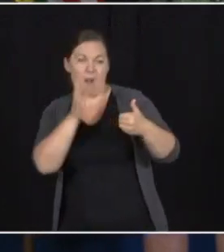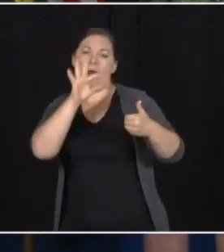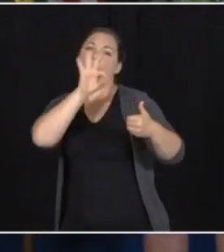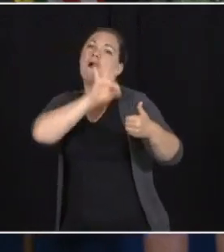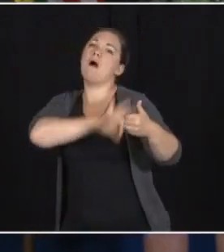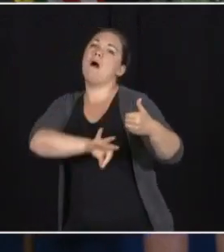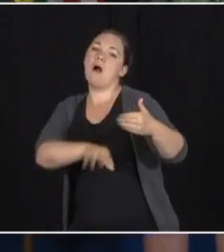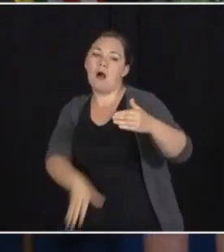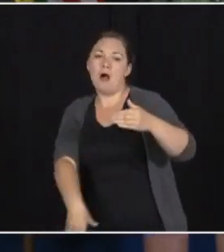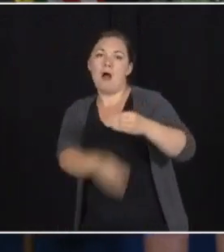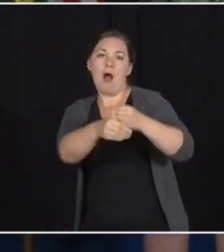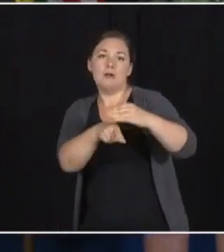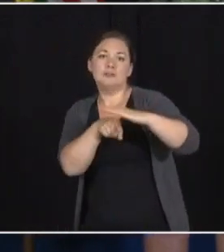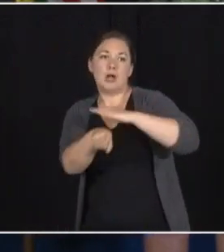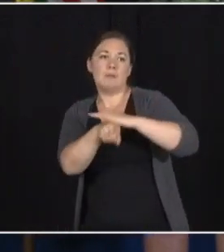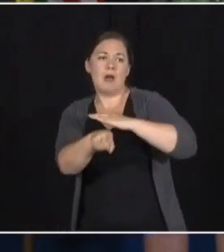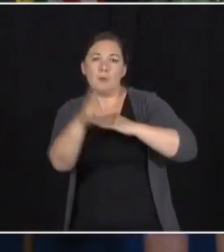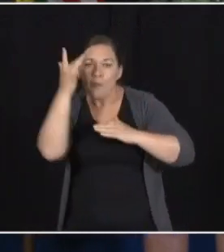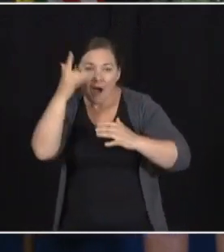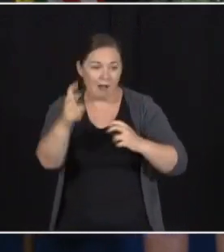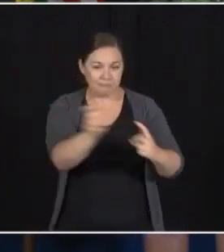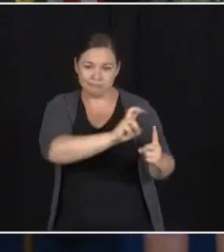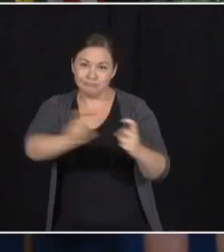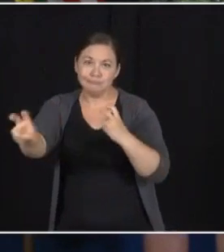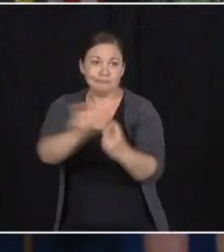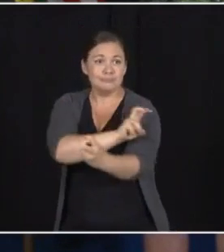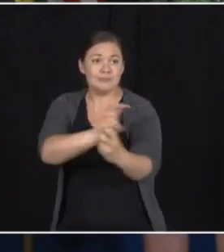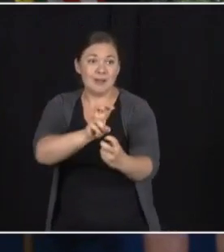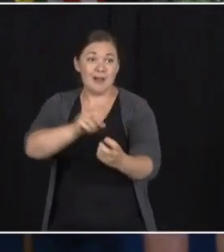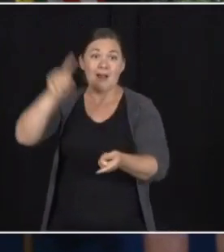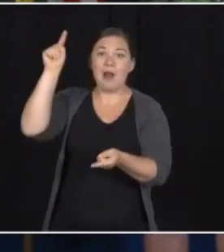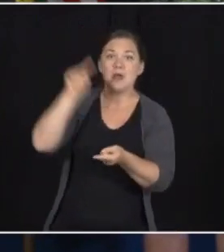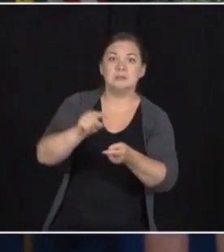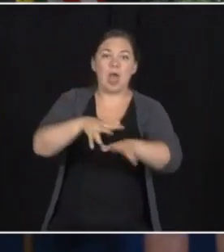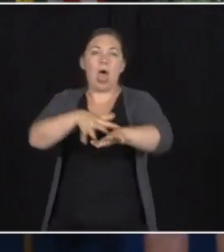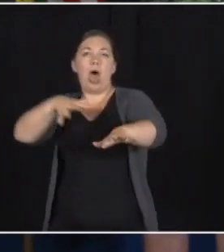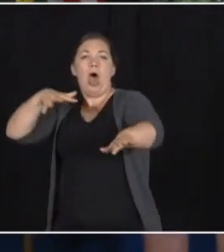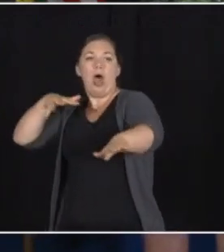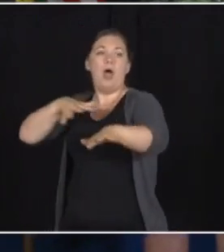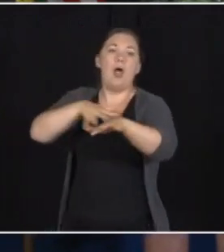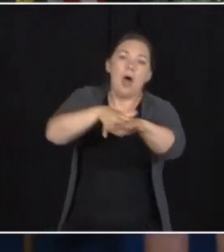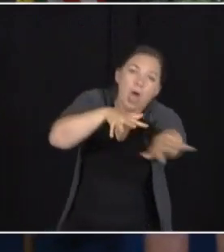ridership, reducing congestion, providing a mix of housing including affordable housing, daycare's